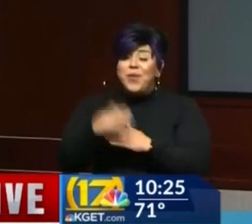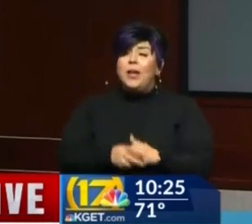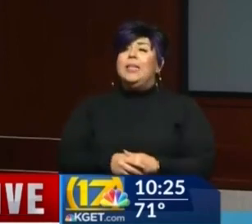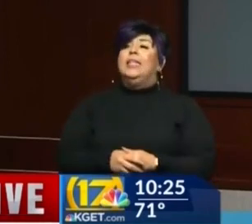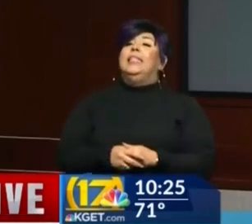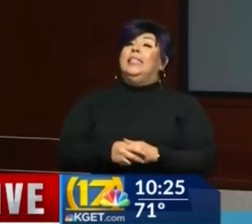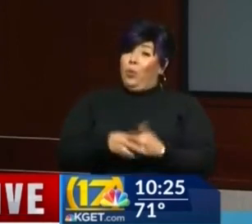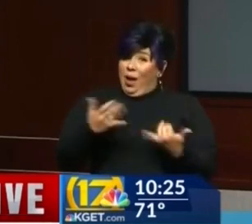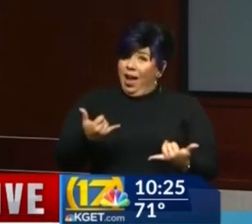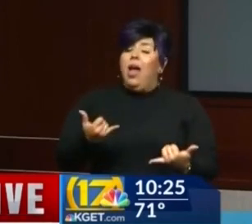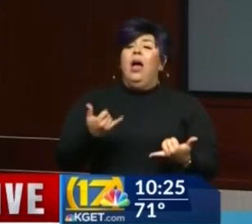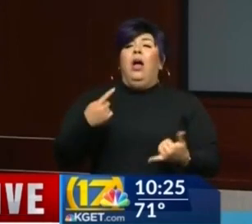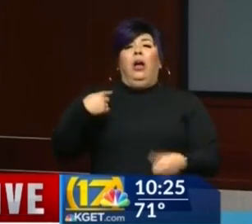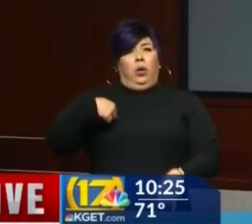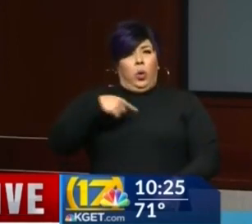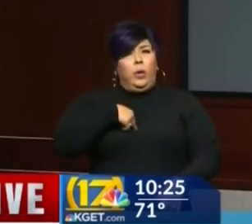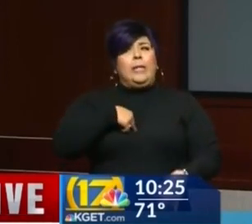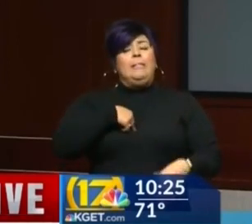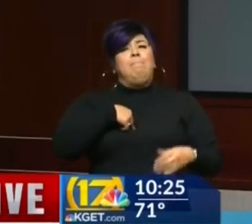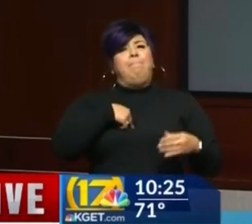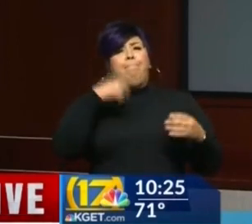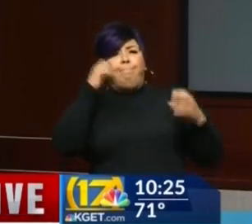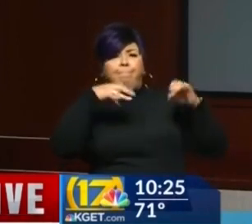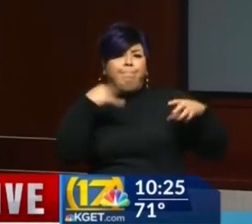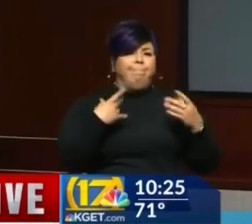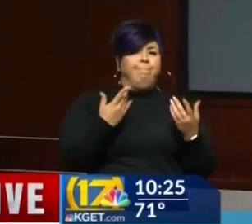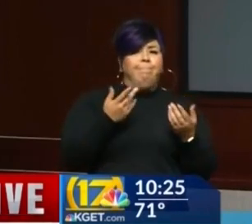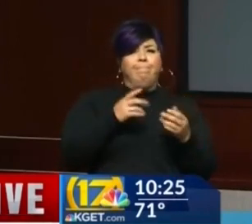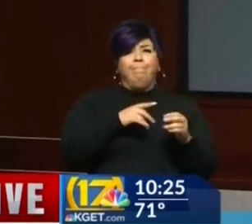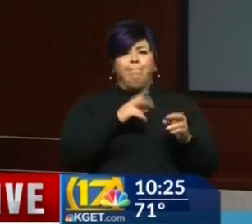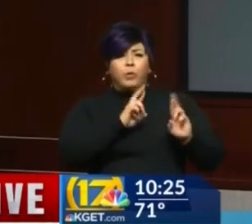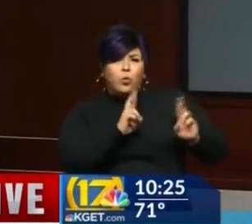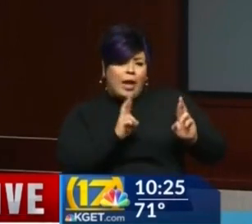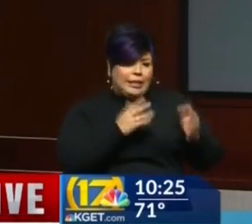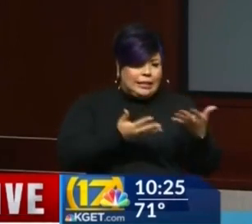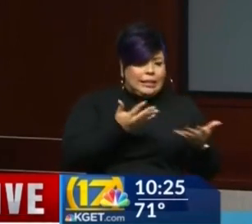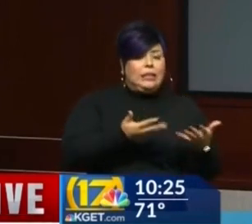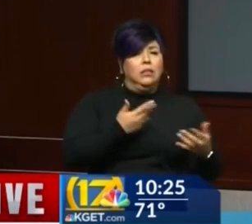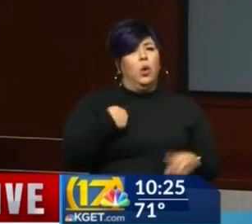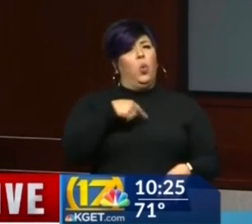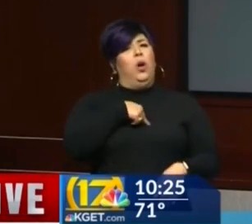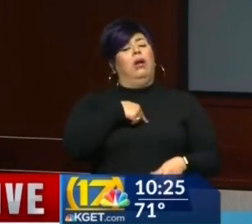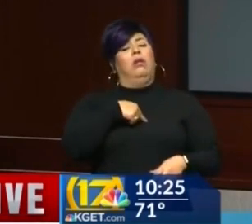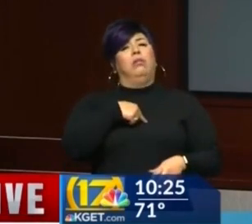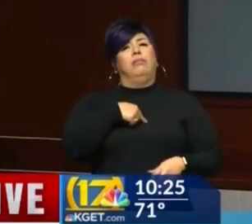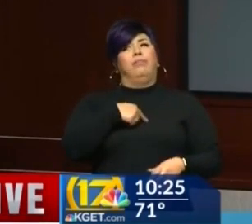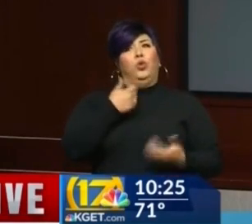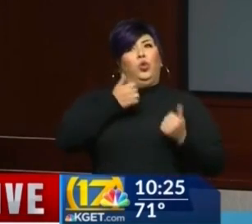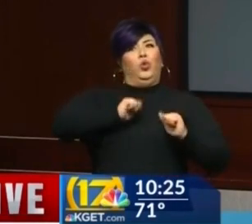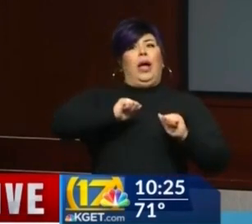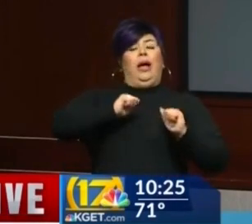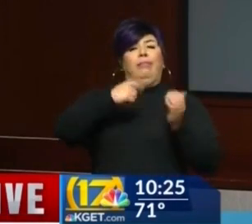GIVE US A SECOND WHEN SHE COMES BACK. GOOD MORNING.